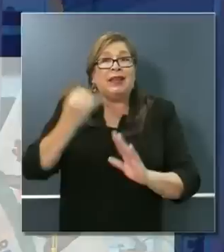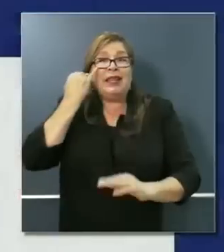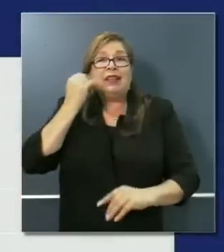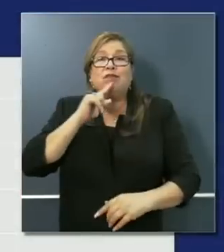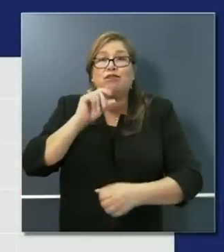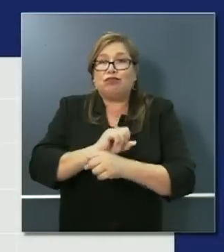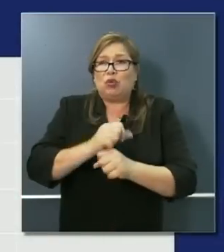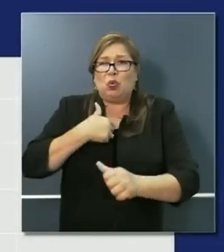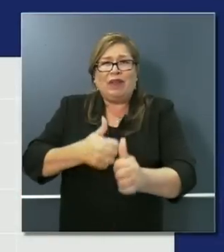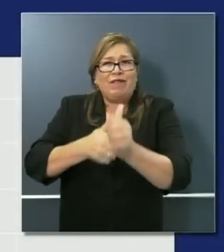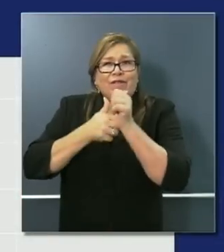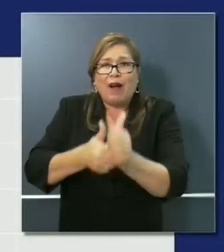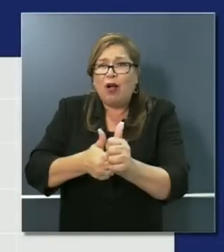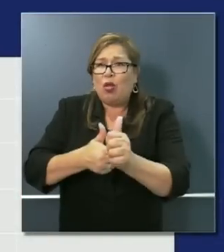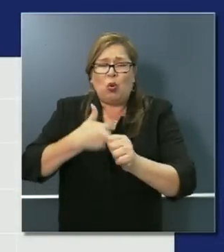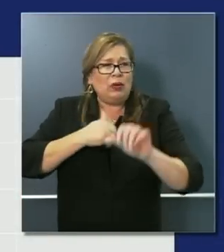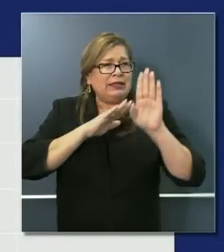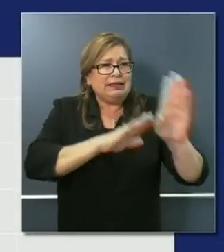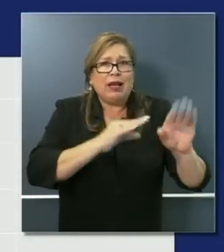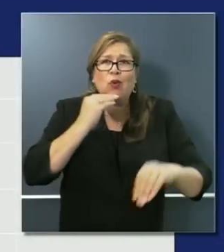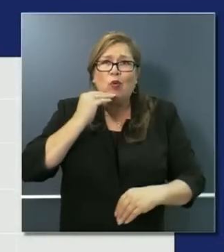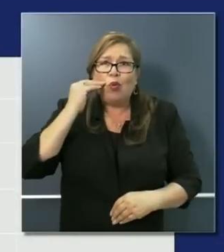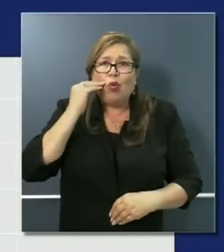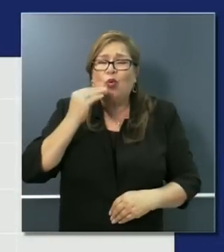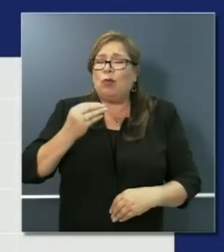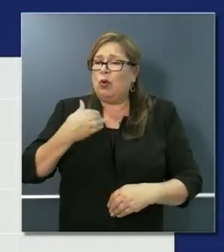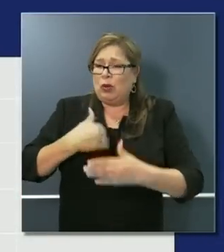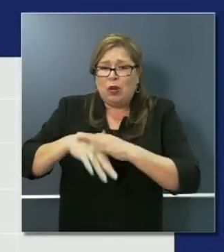THIS PURPLE LINE LOOKS AT A MODEL OF WHAT CALIFORNIA EXPERIENCES IF WE DO IMPLEMENT